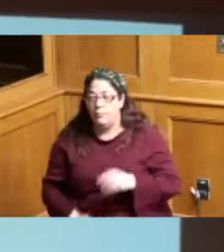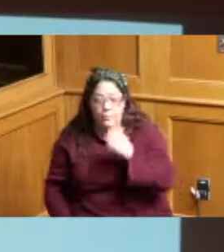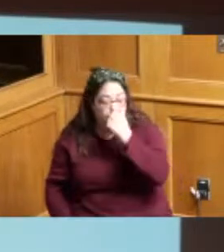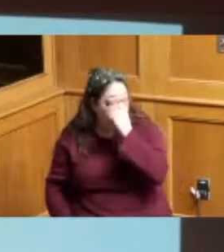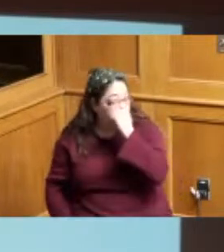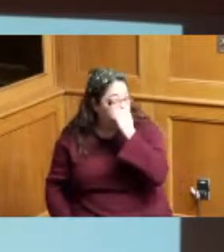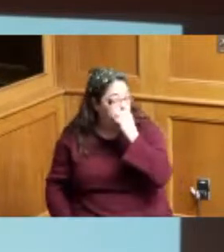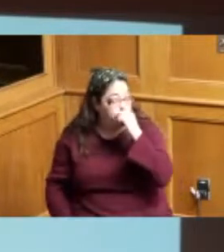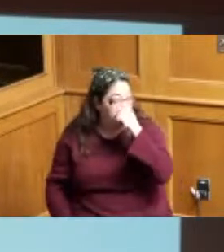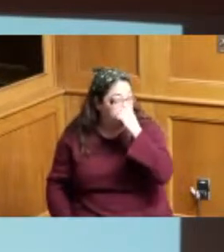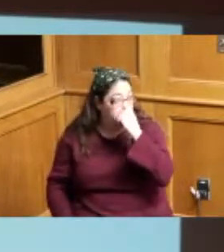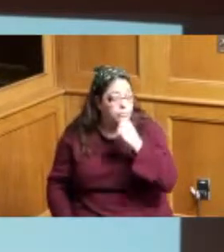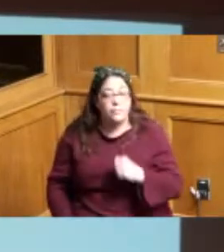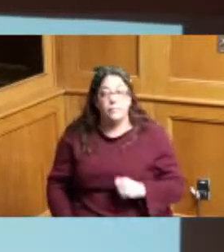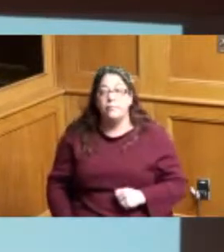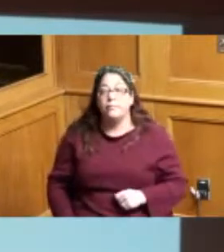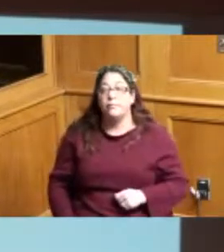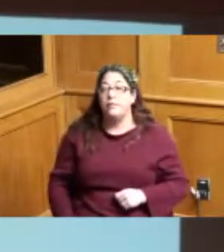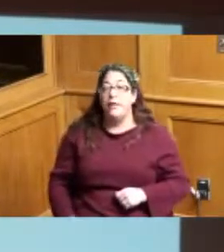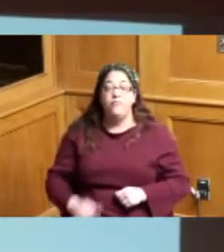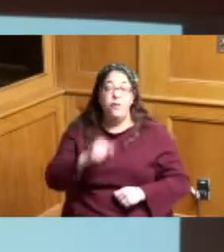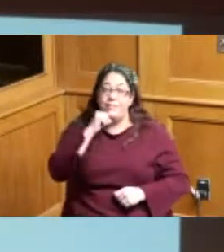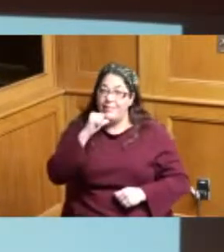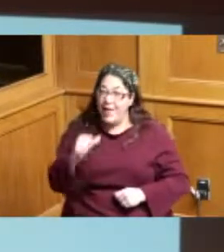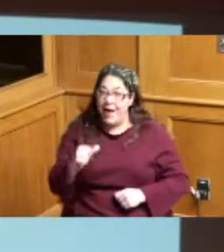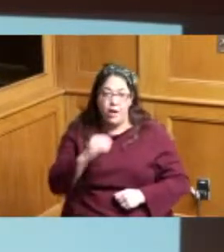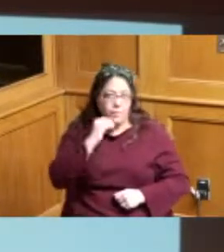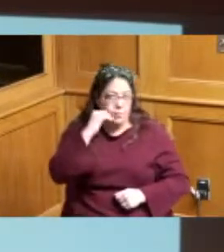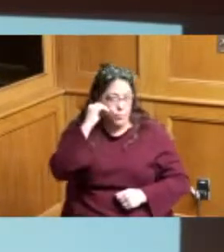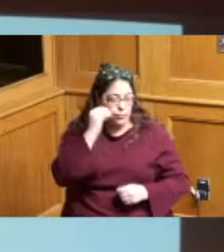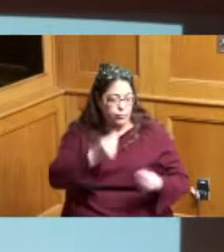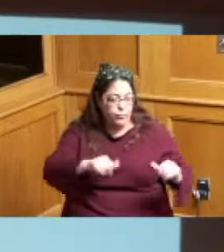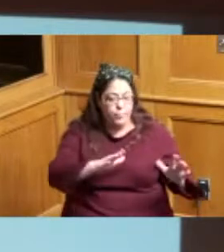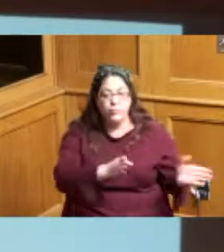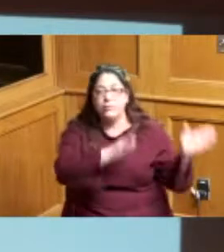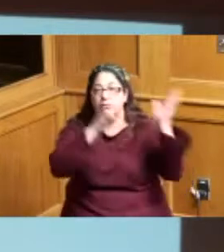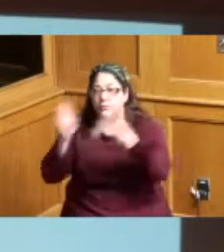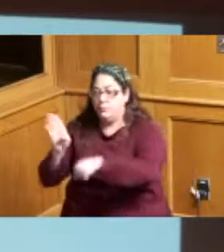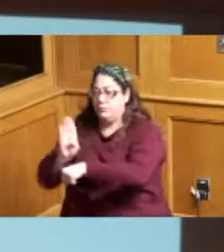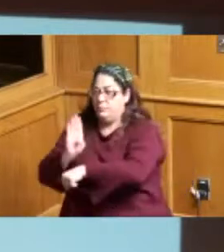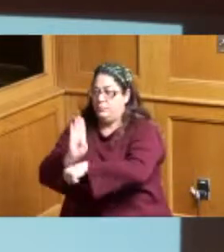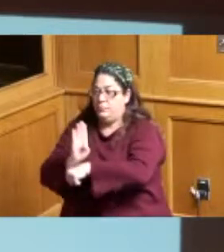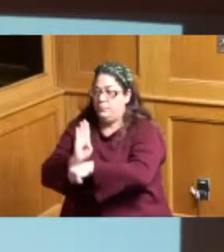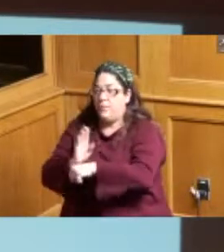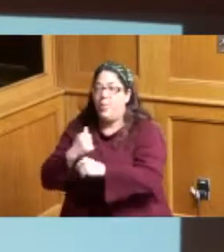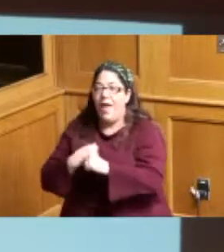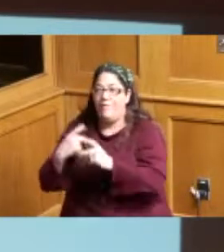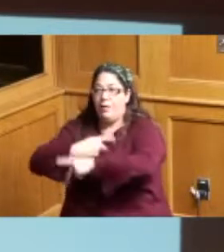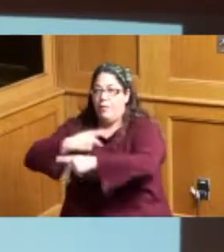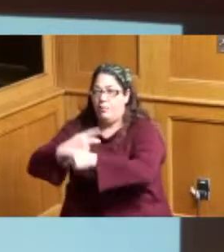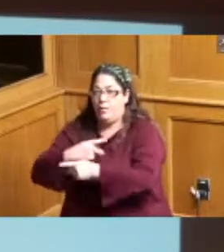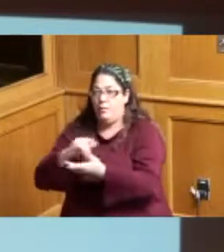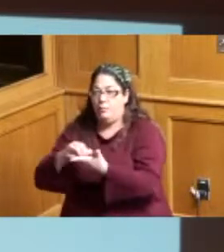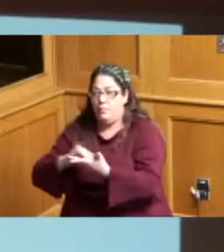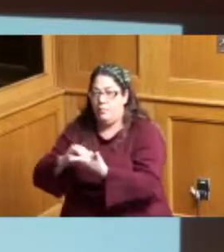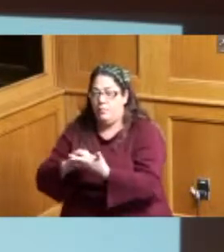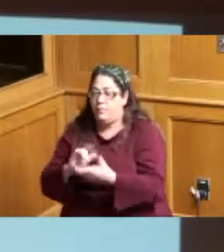so for the non-residential properties it is going to be individually calculated so an example here